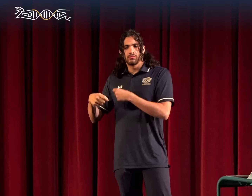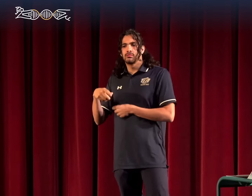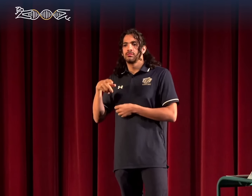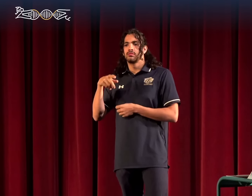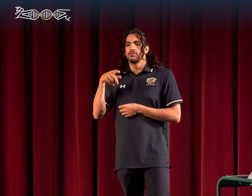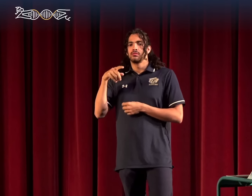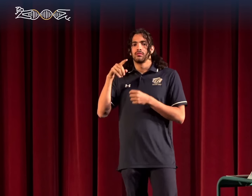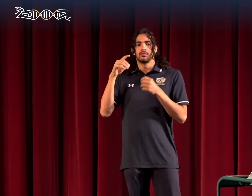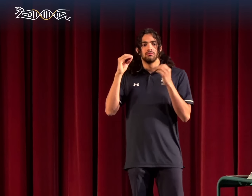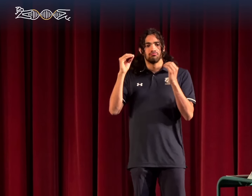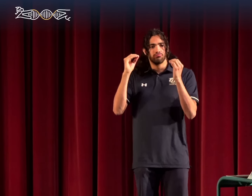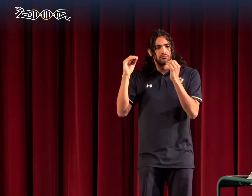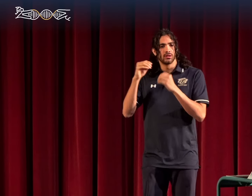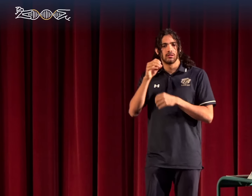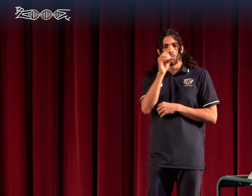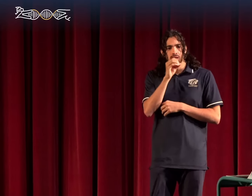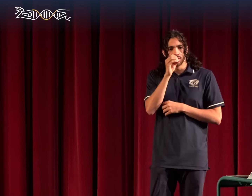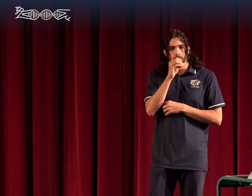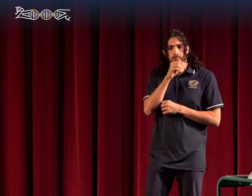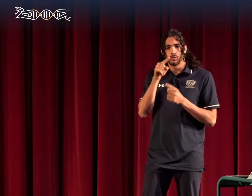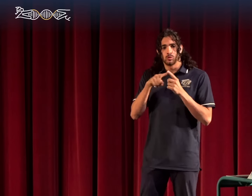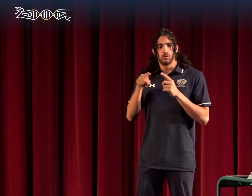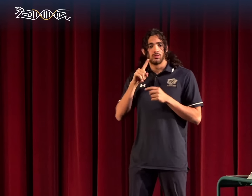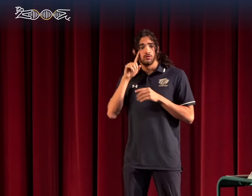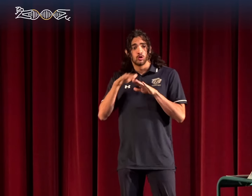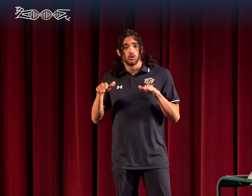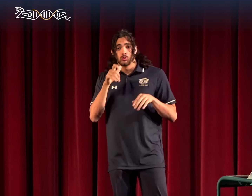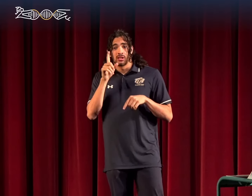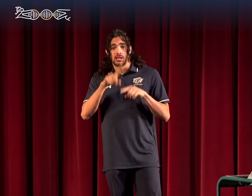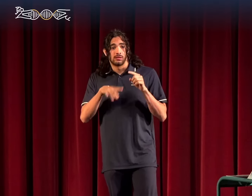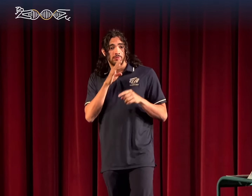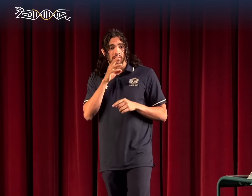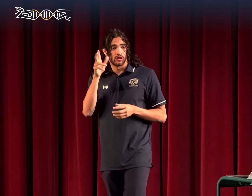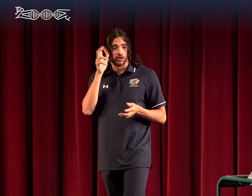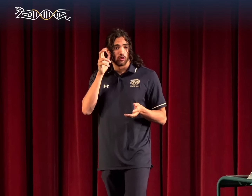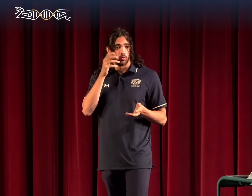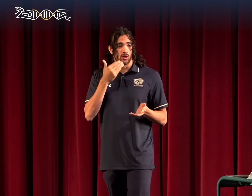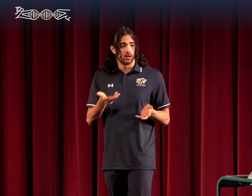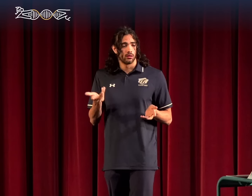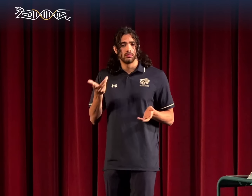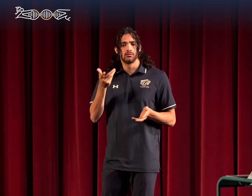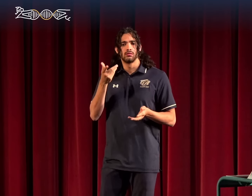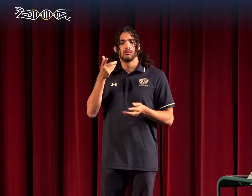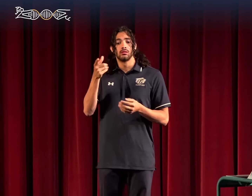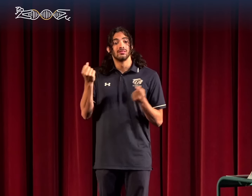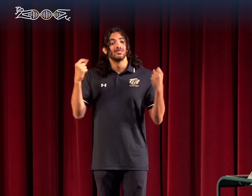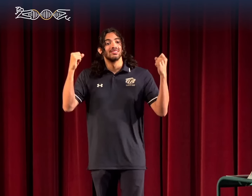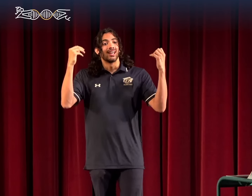teachers replaced across the border with hearing teachers favoring oralism.